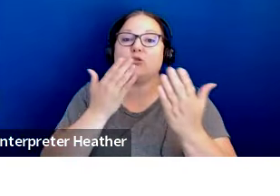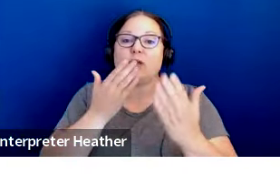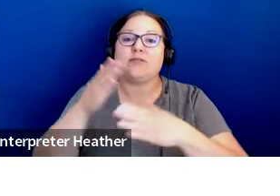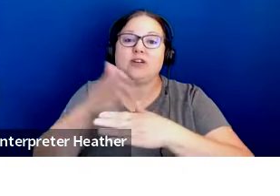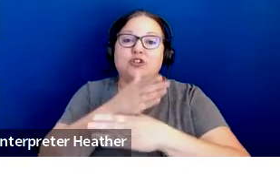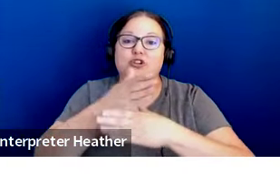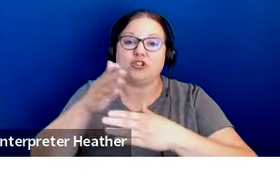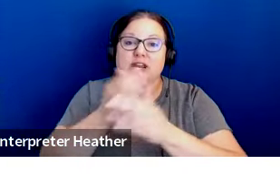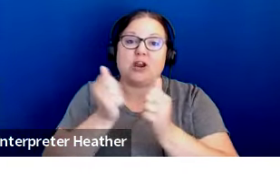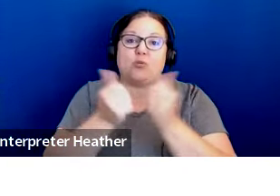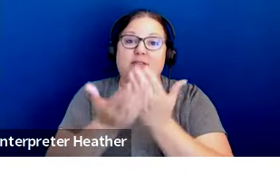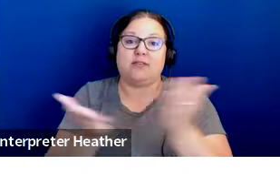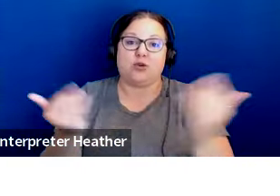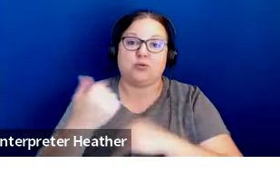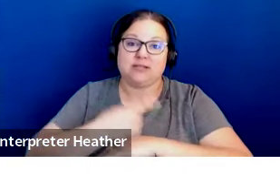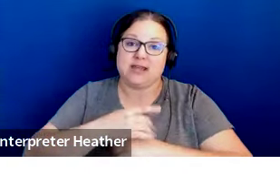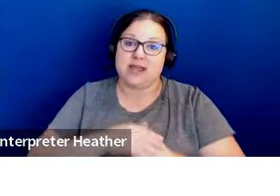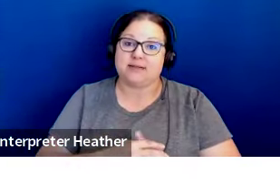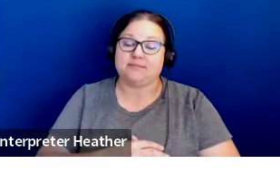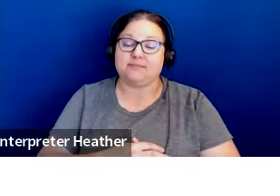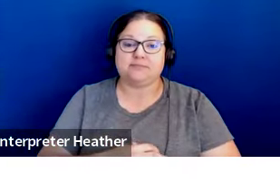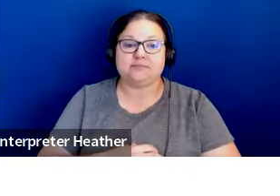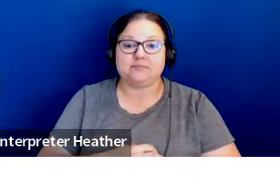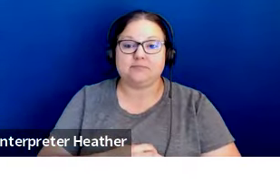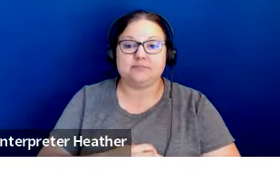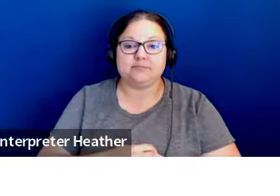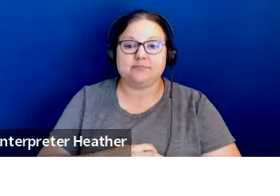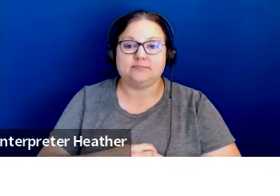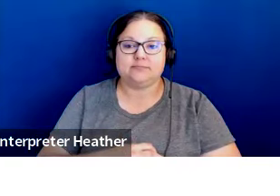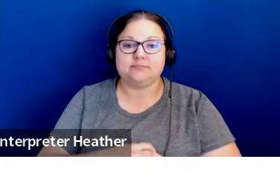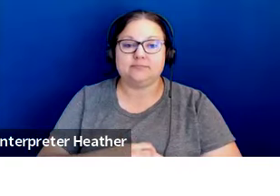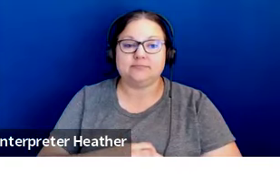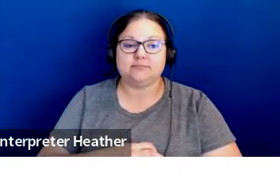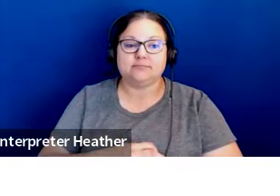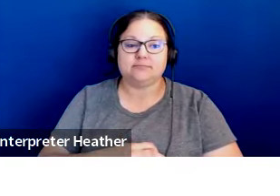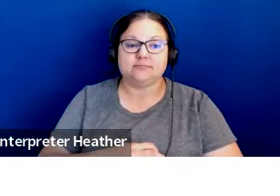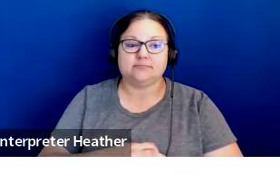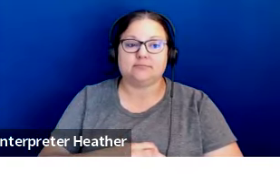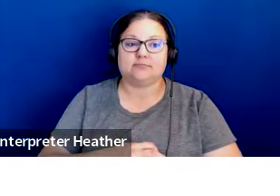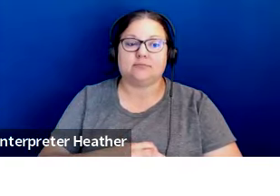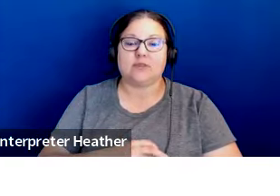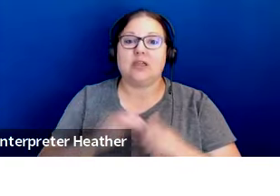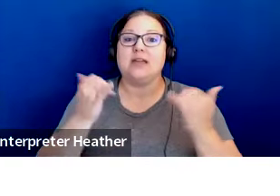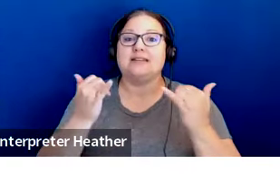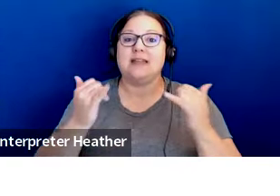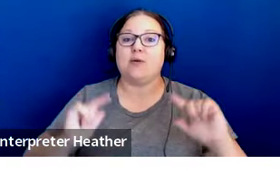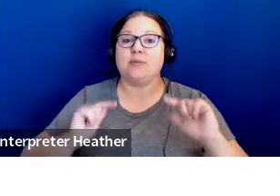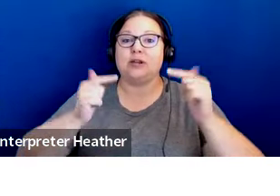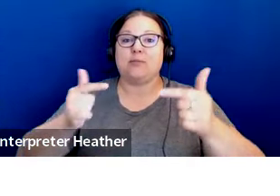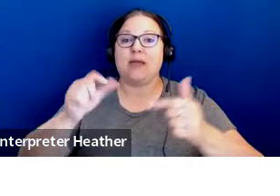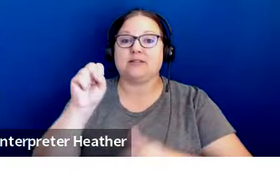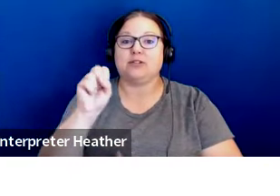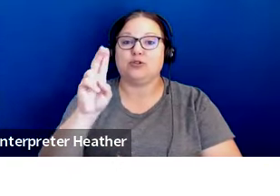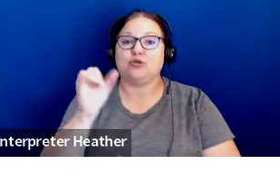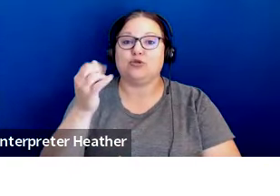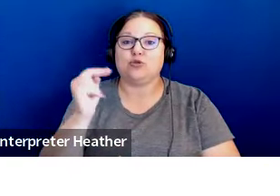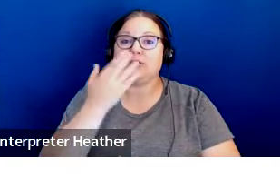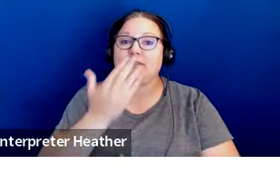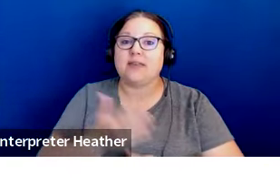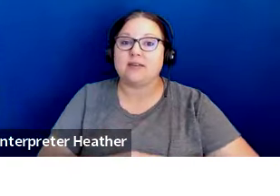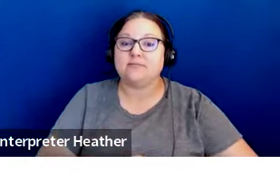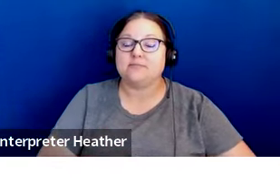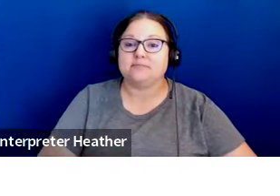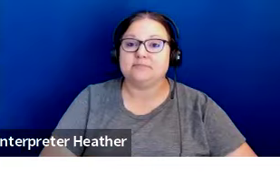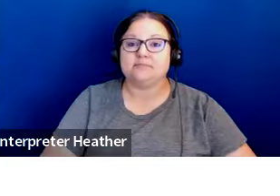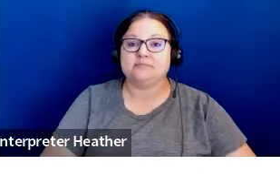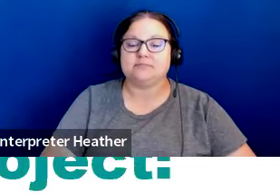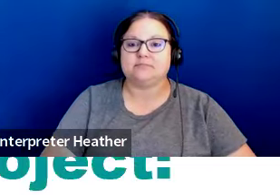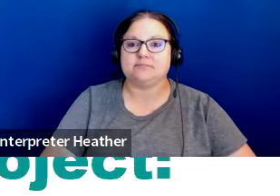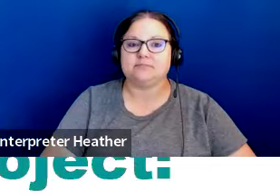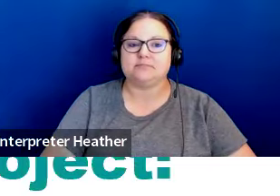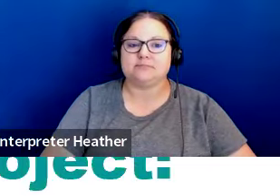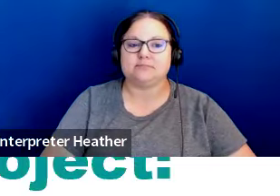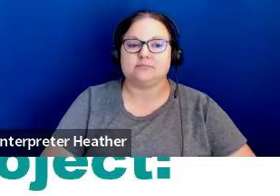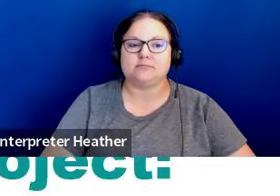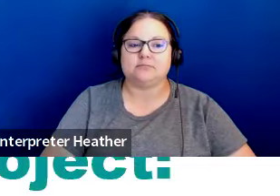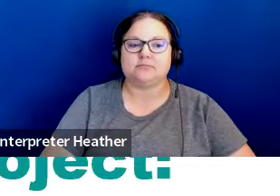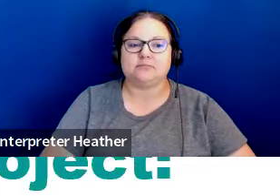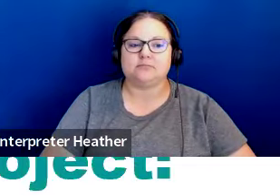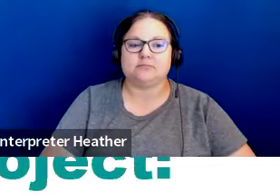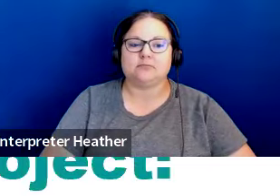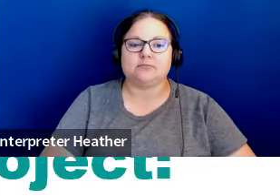all of you here today. Next slide. And from here I will pass it on to Susan. Thank you so much.